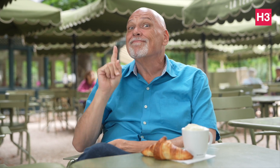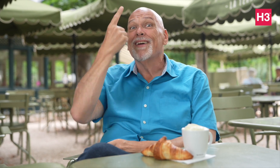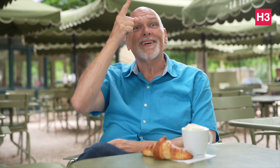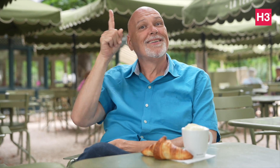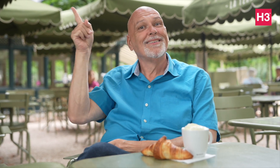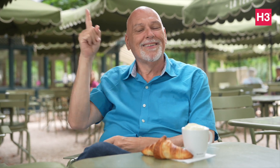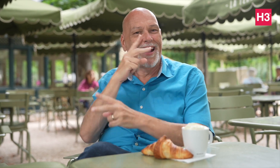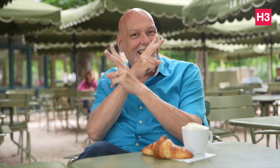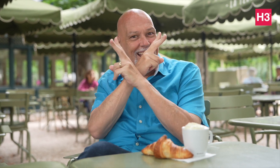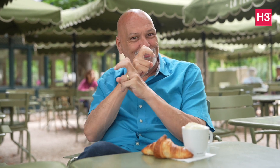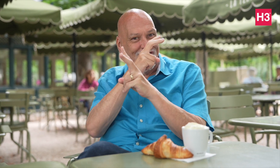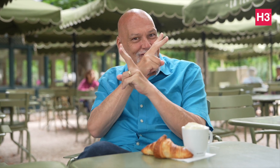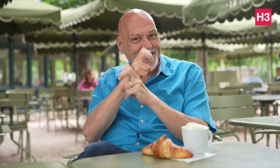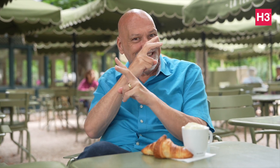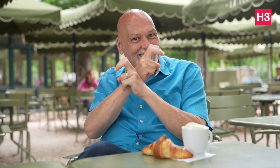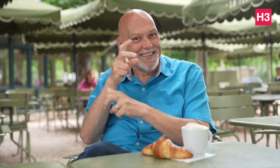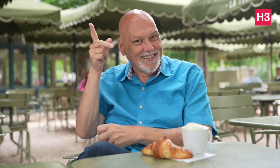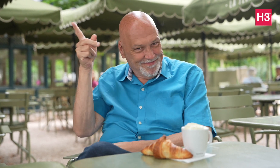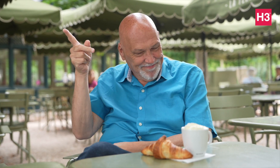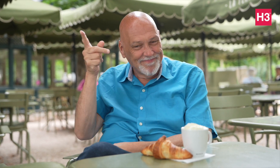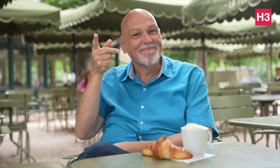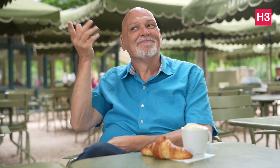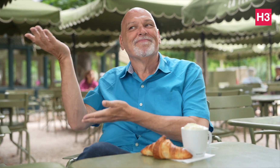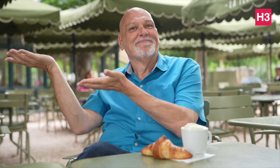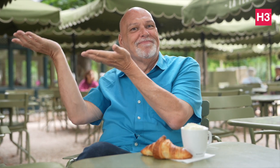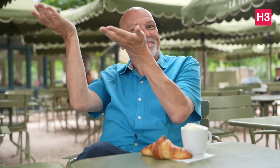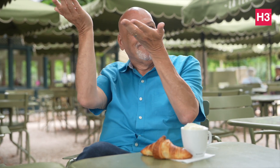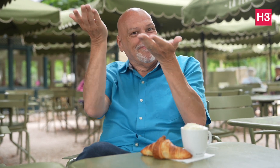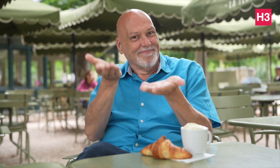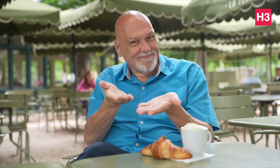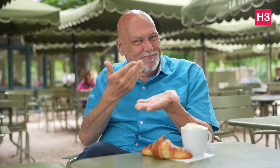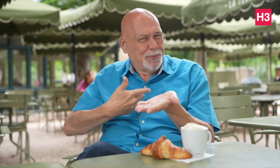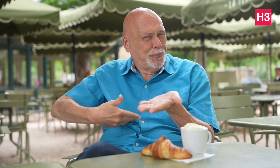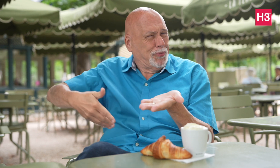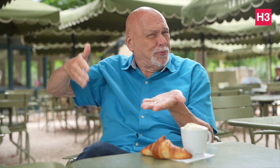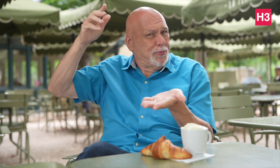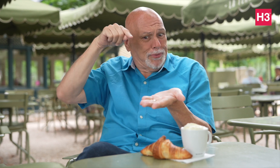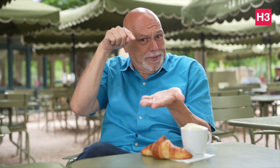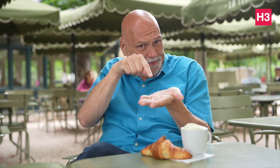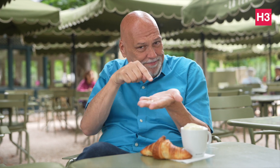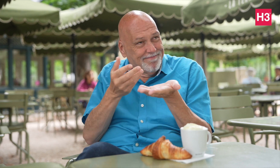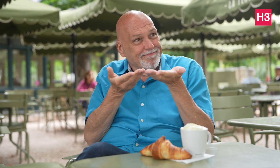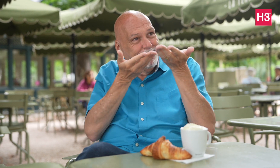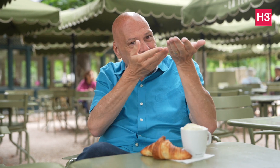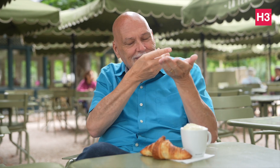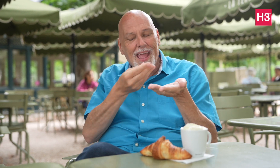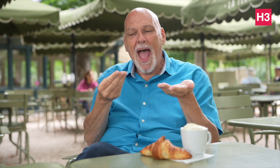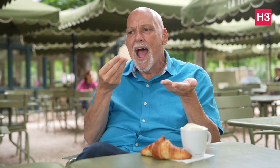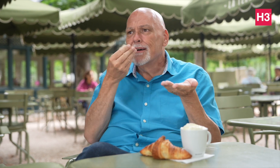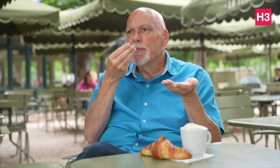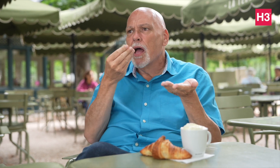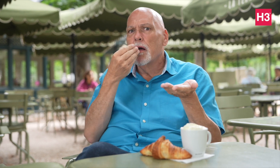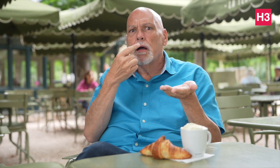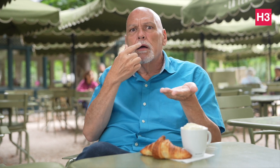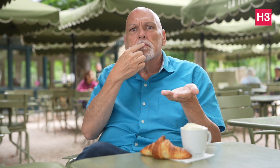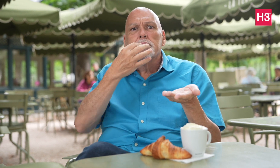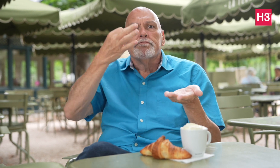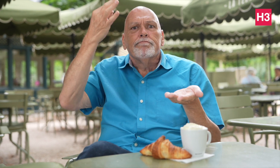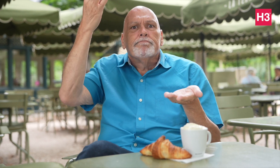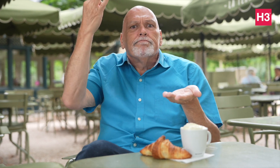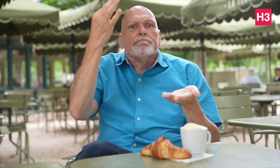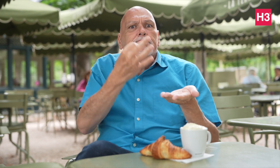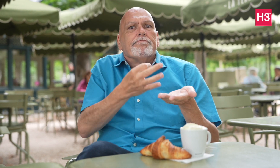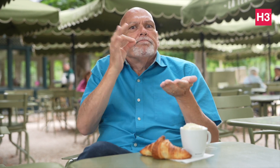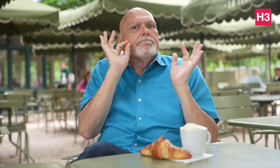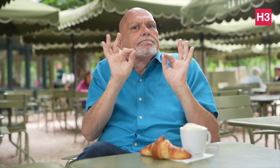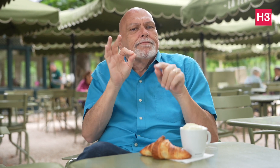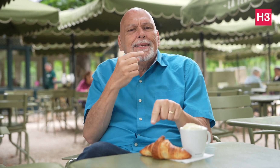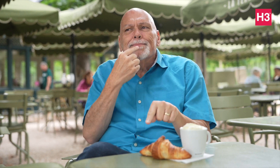Originally invented in Austria, croissants were later introduced to France,